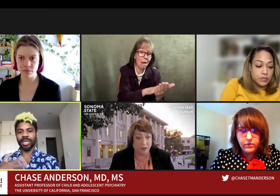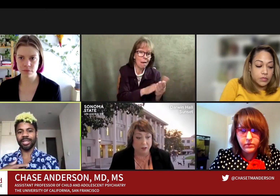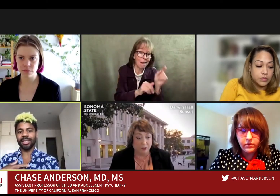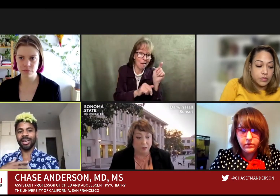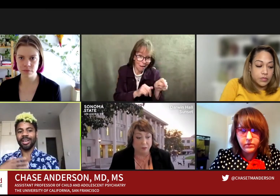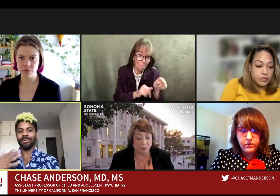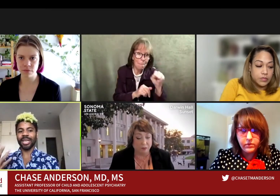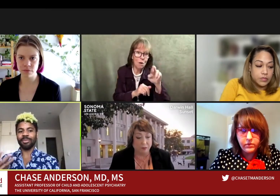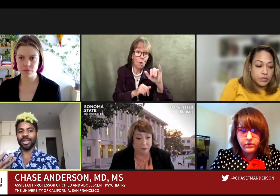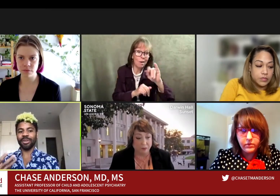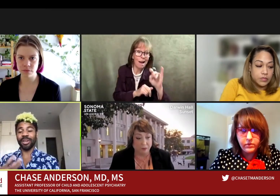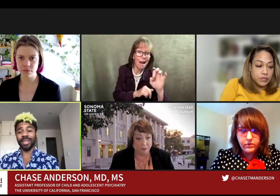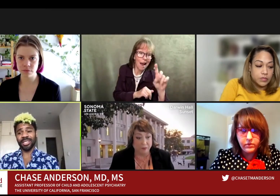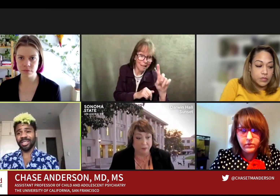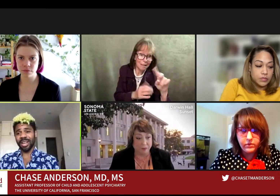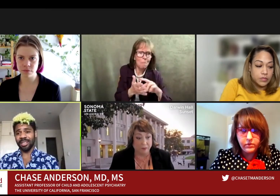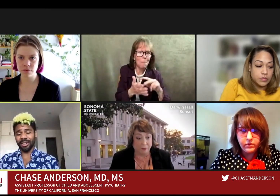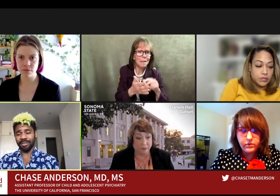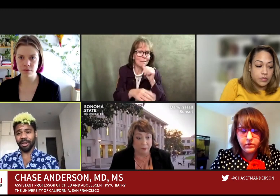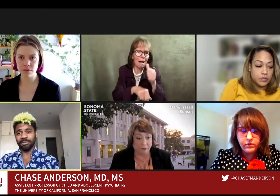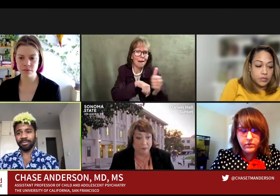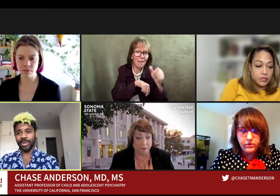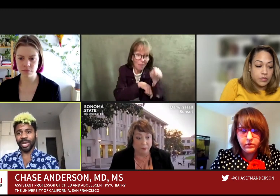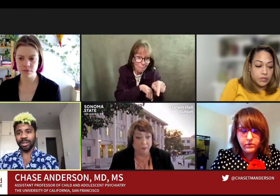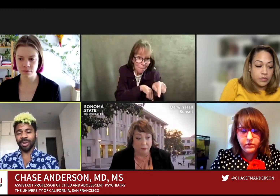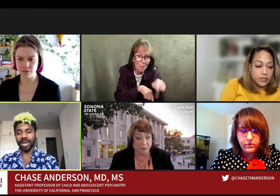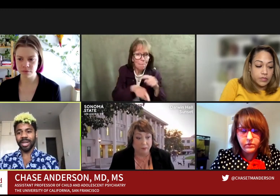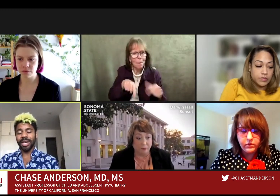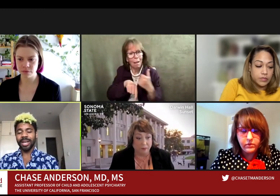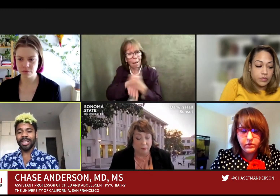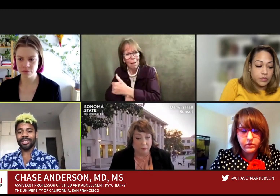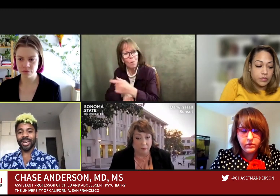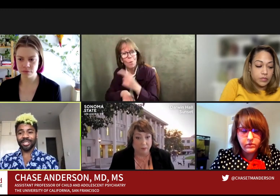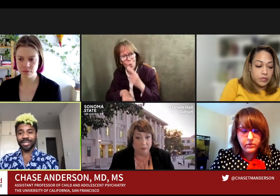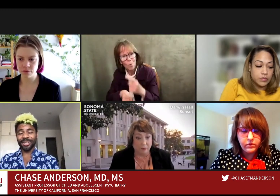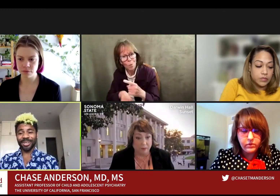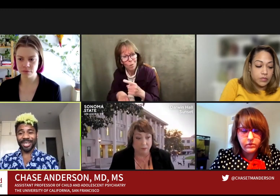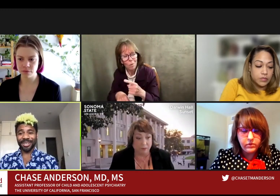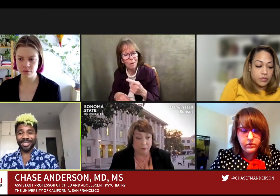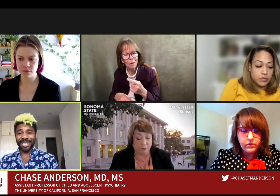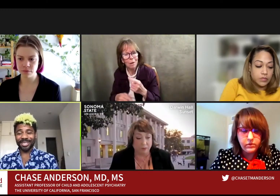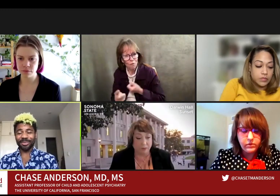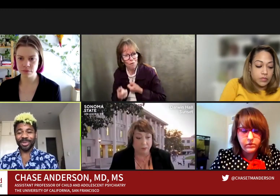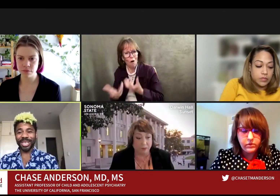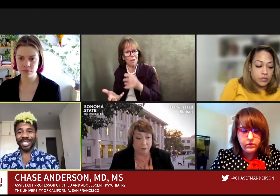because what's happening in America is not their fault in any way. So I actually started using that term with kids.